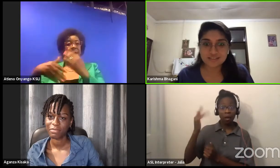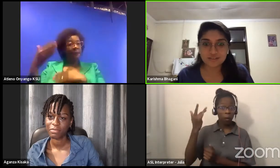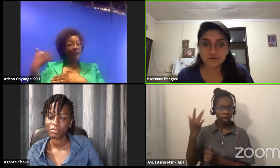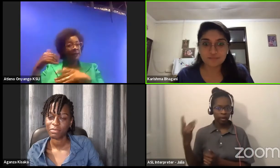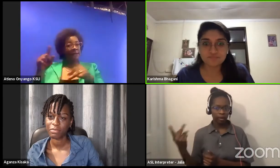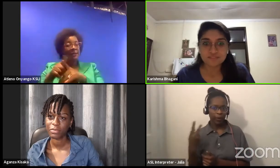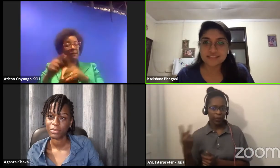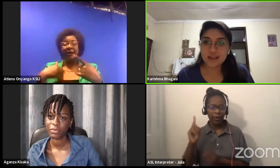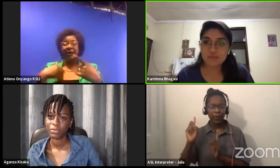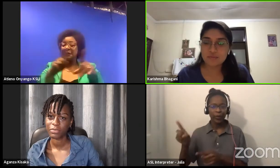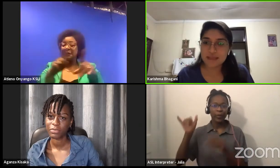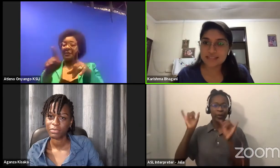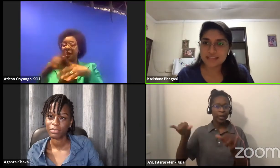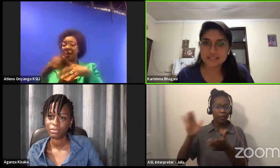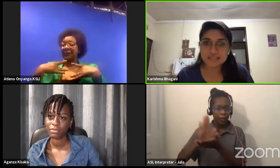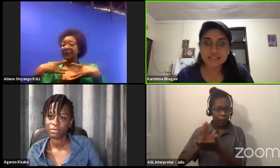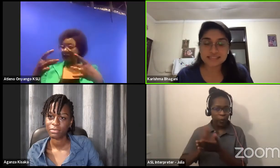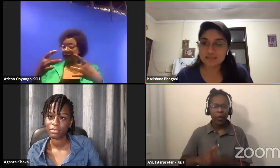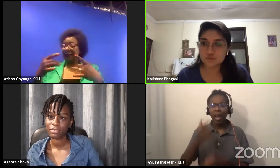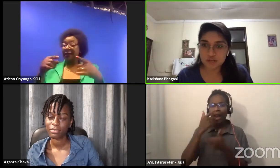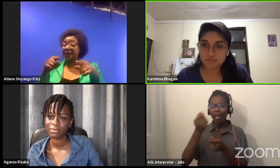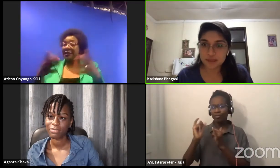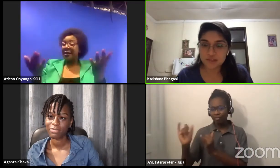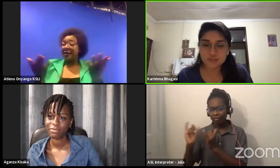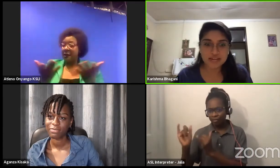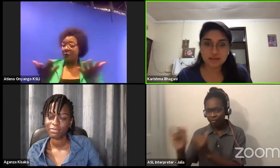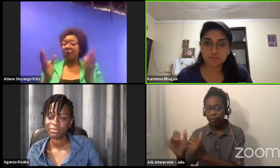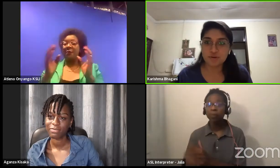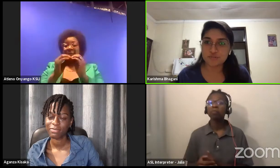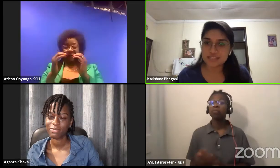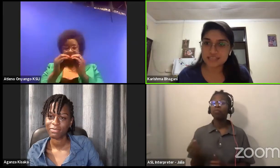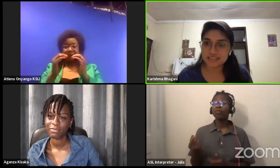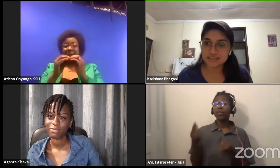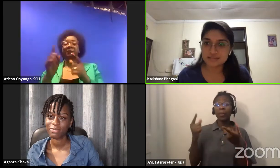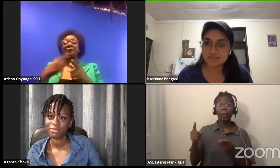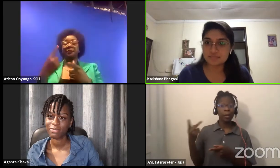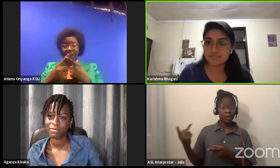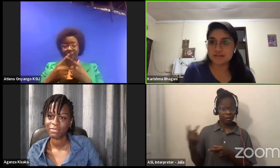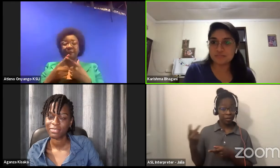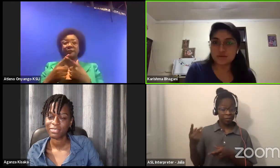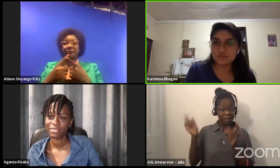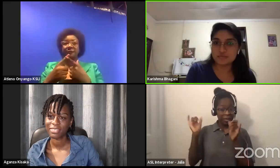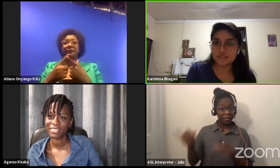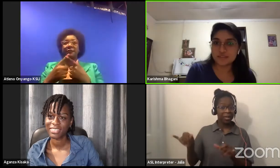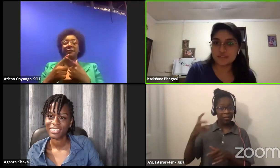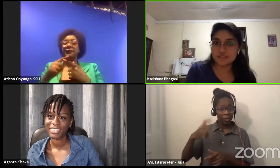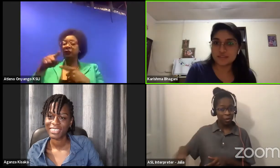So this is how we met and in the same trip she ended up producing the debut that I made